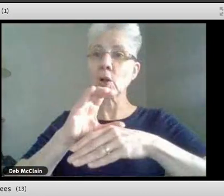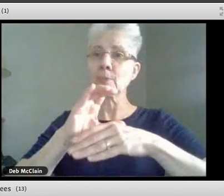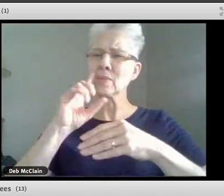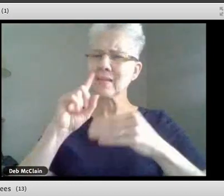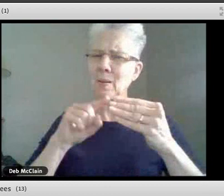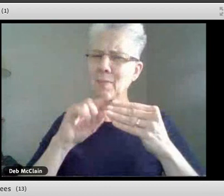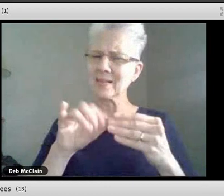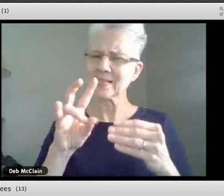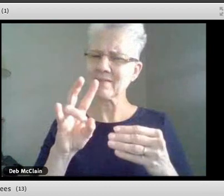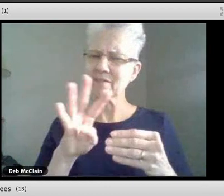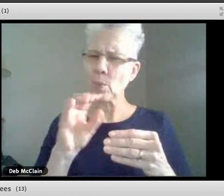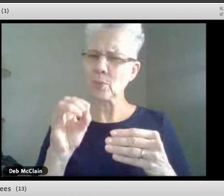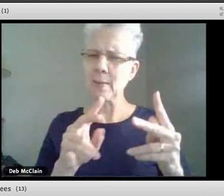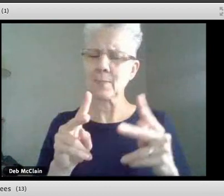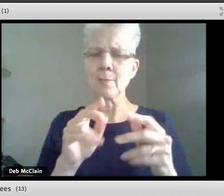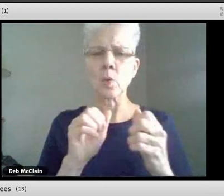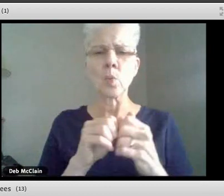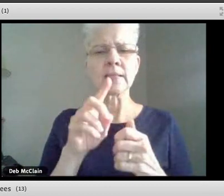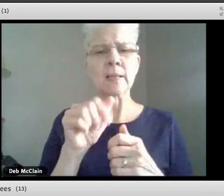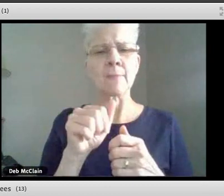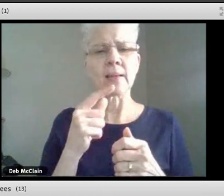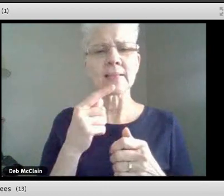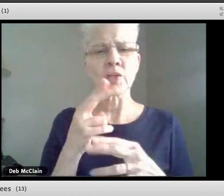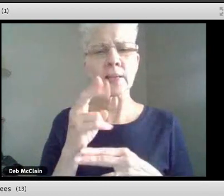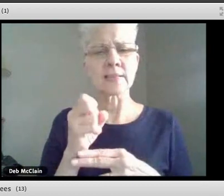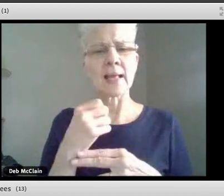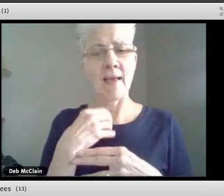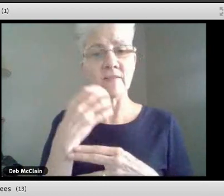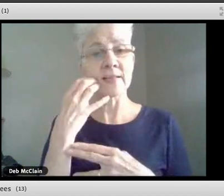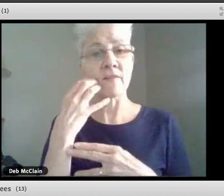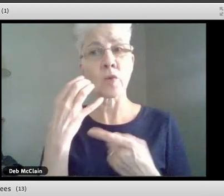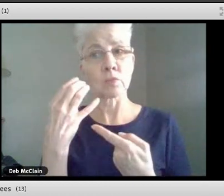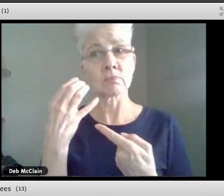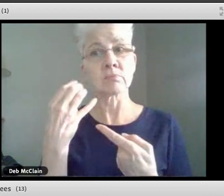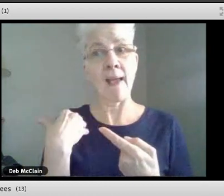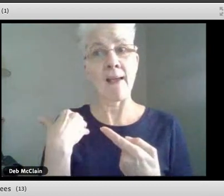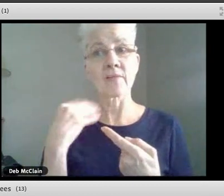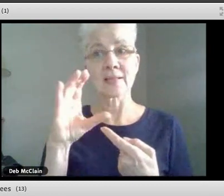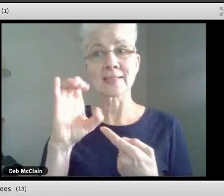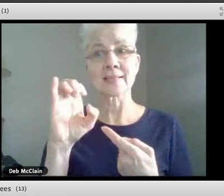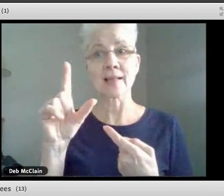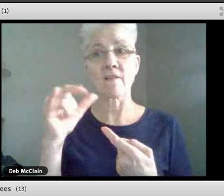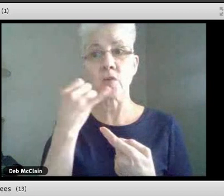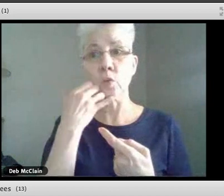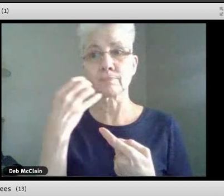in the United States have a cell phone, and they are using us libraries mobile, right?